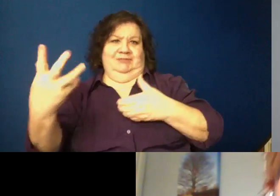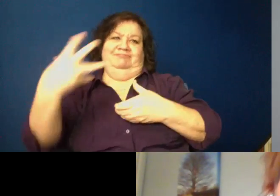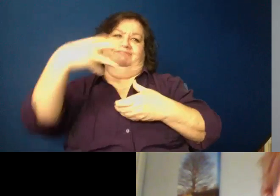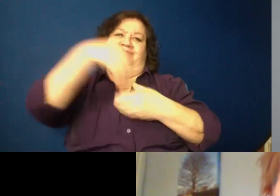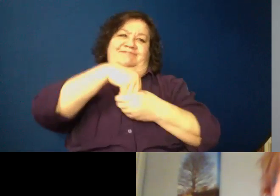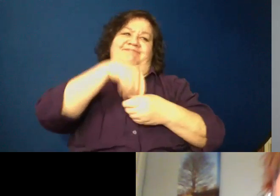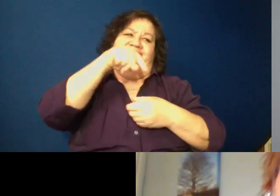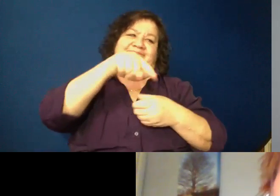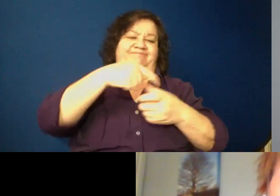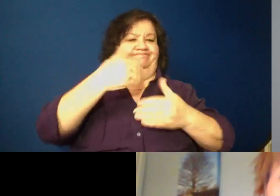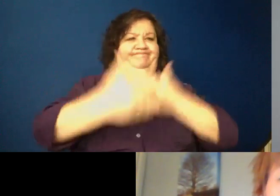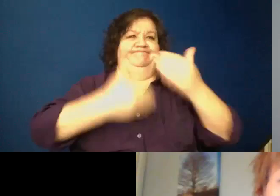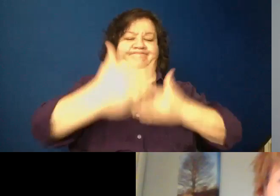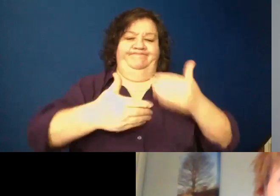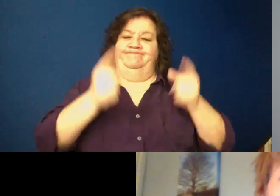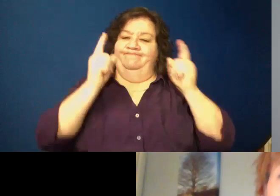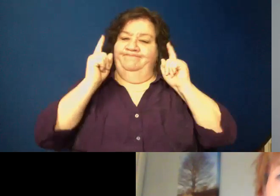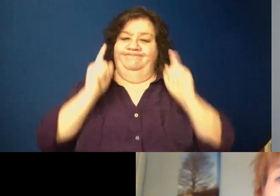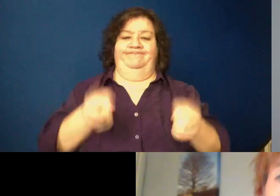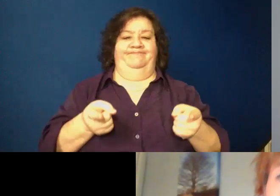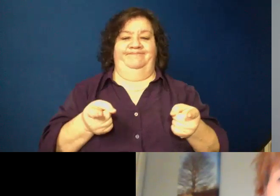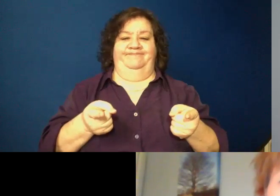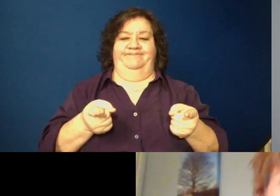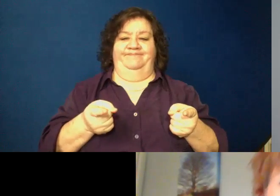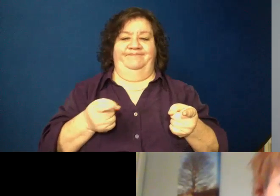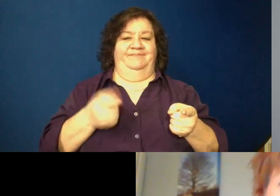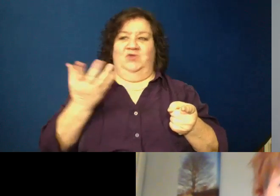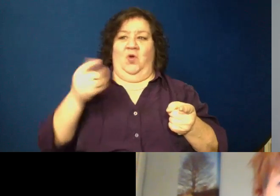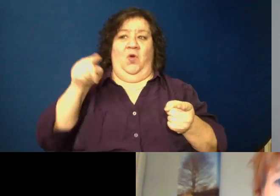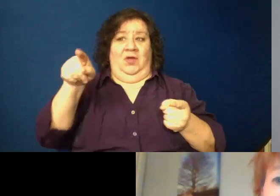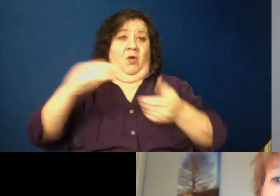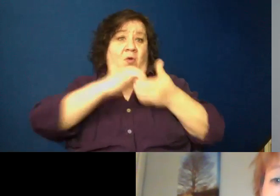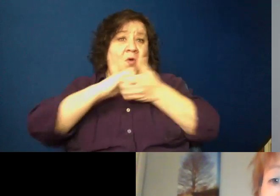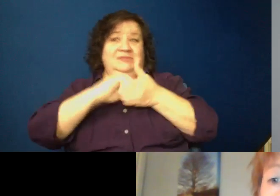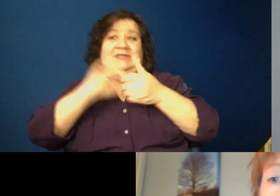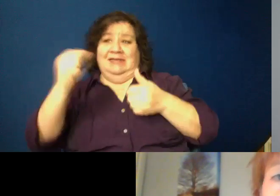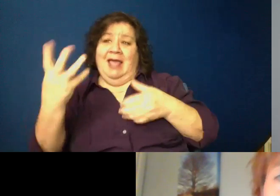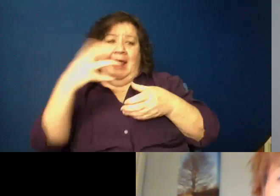produced in the information campaigns are clear inclusive and accessible we know that